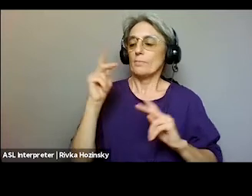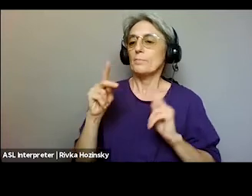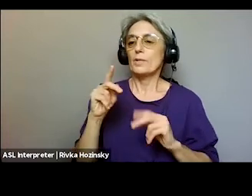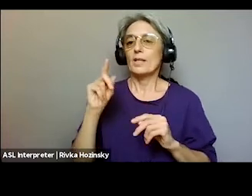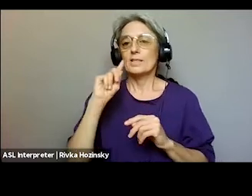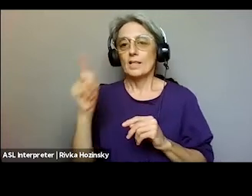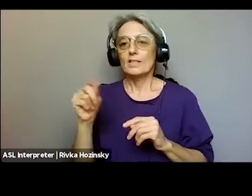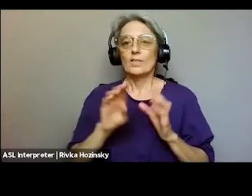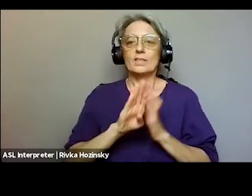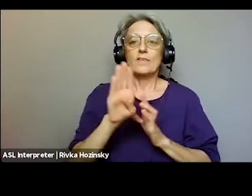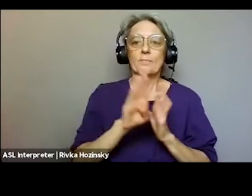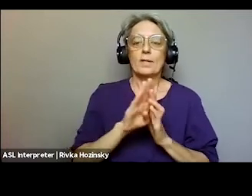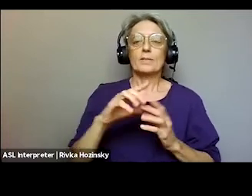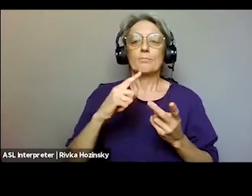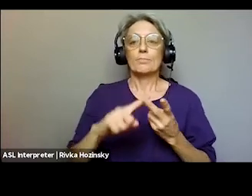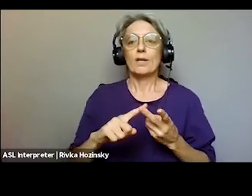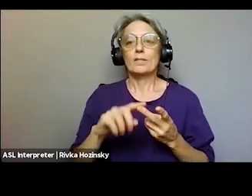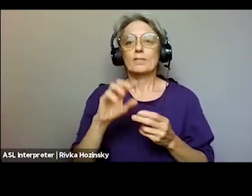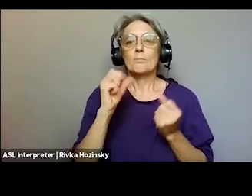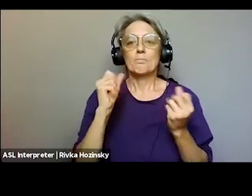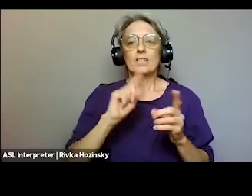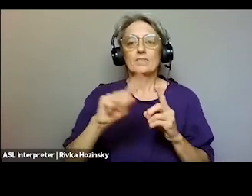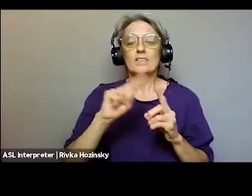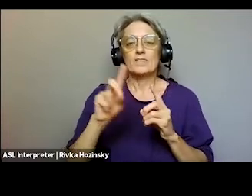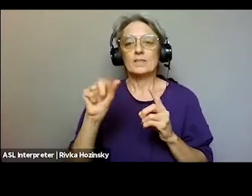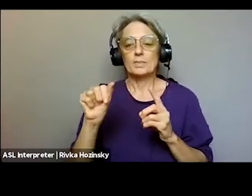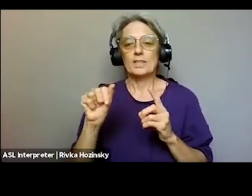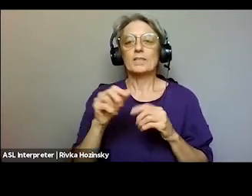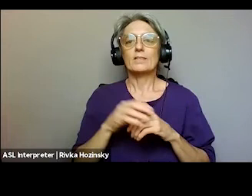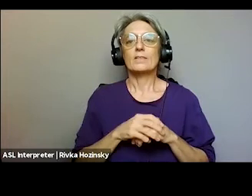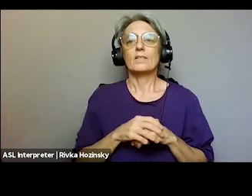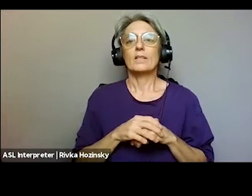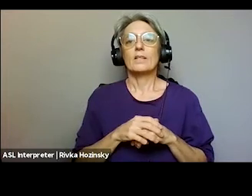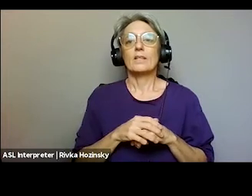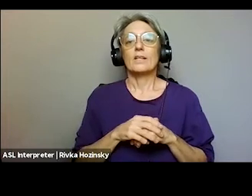developmental as well as multiple disabilities both in individuals with a history of mental